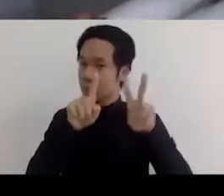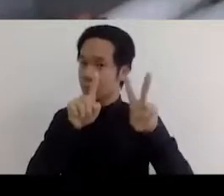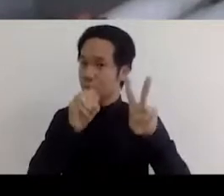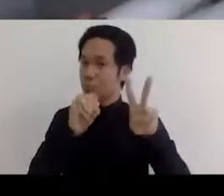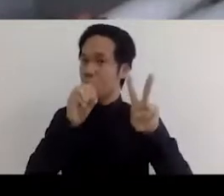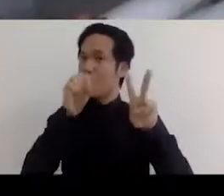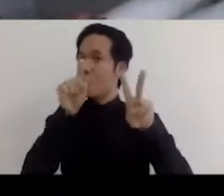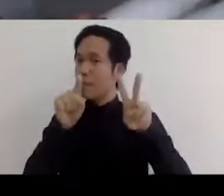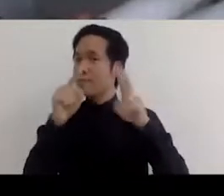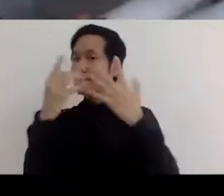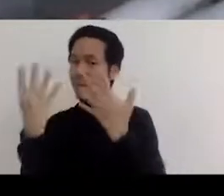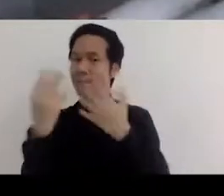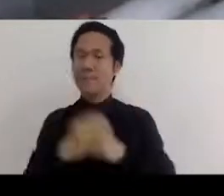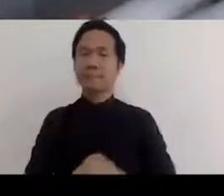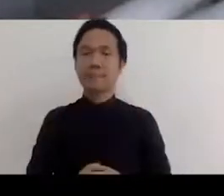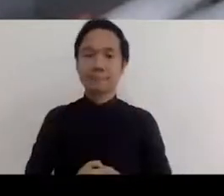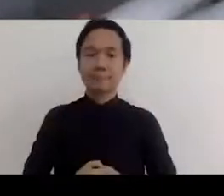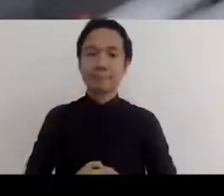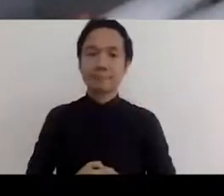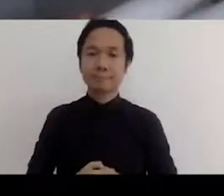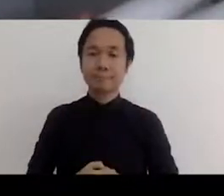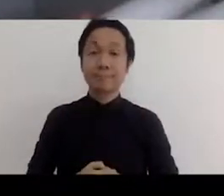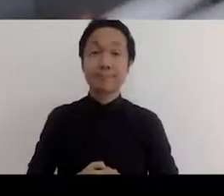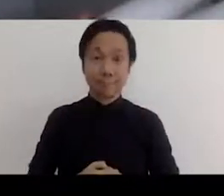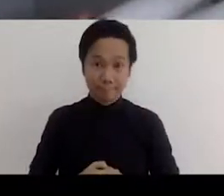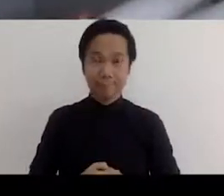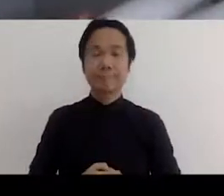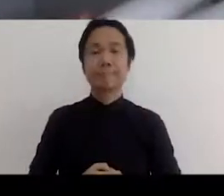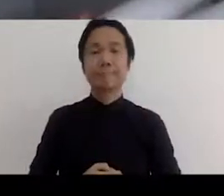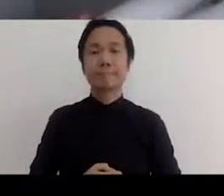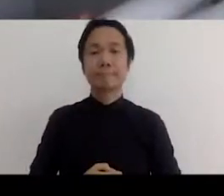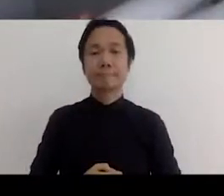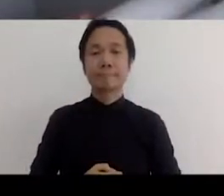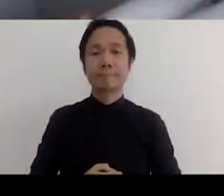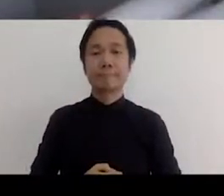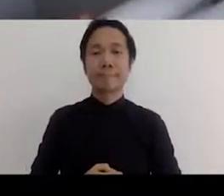and so the strategy it really tries to lay a foundation